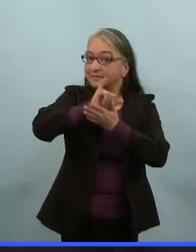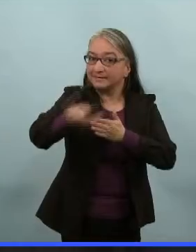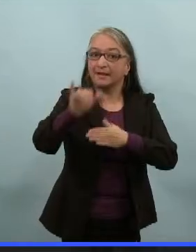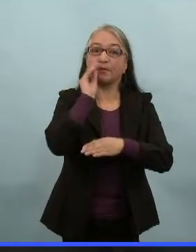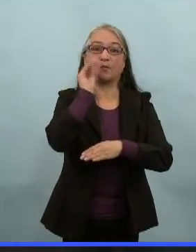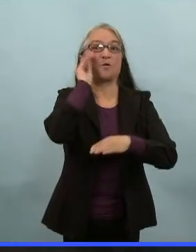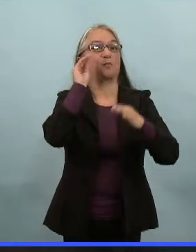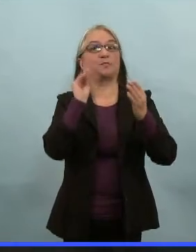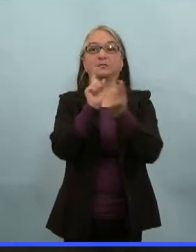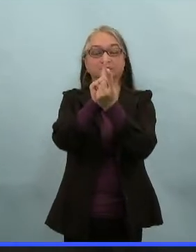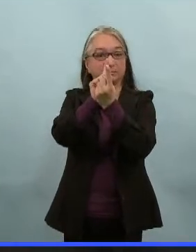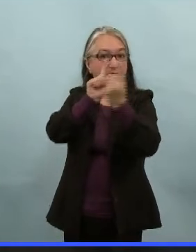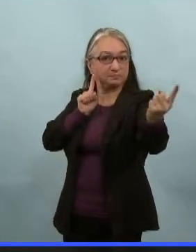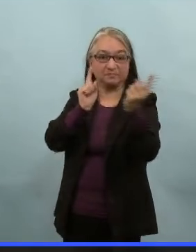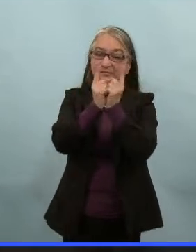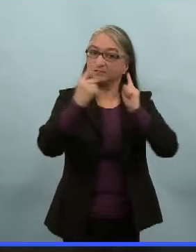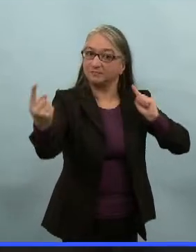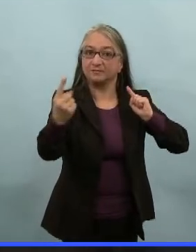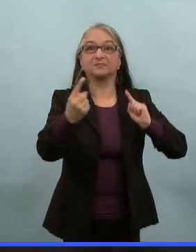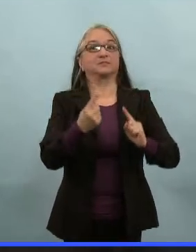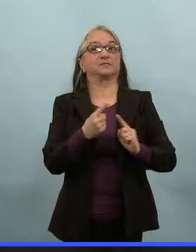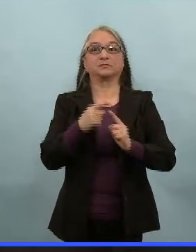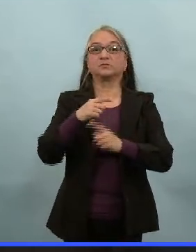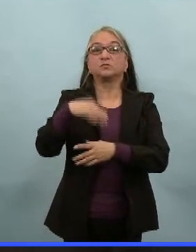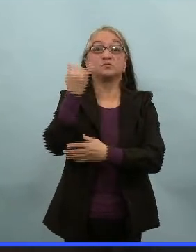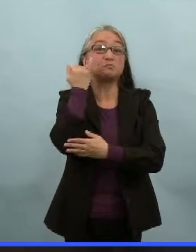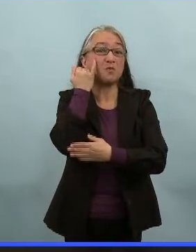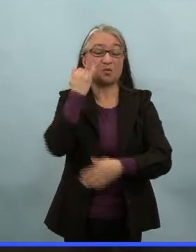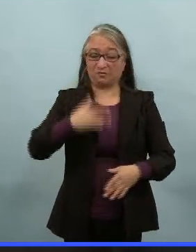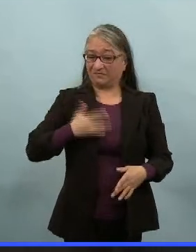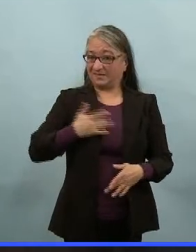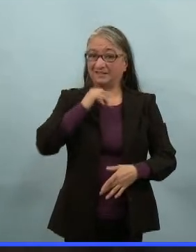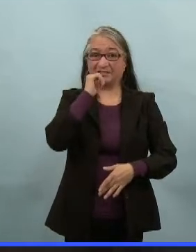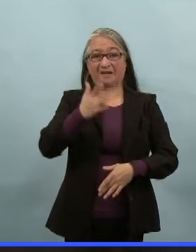if your symptoms are mild stay at home this is how we can reduce the spread of the virus